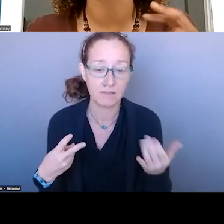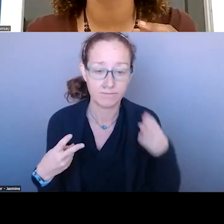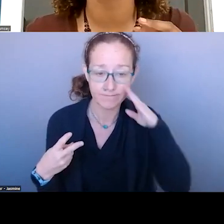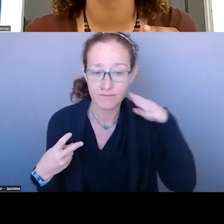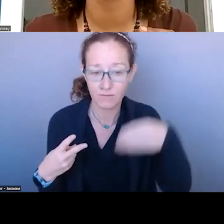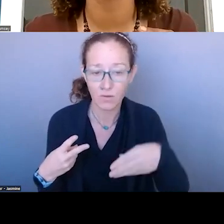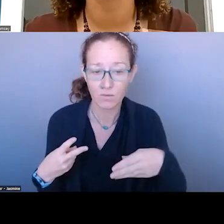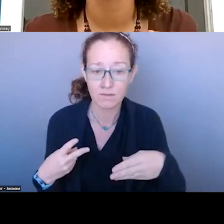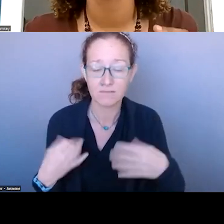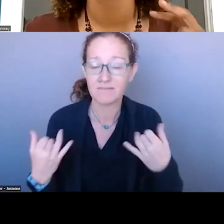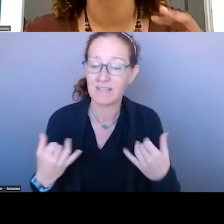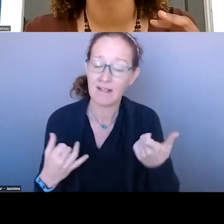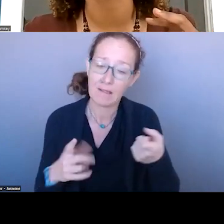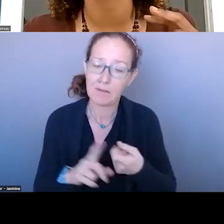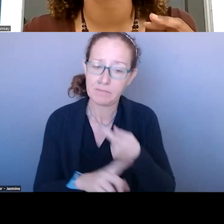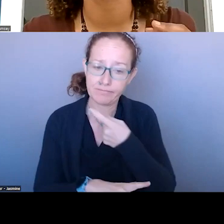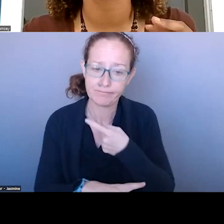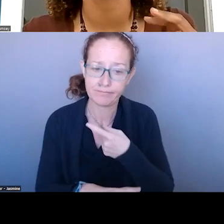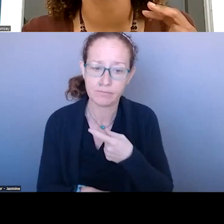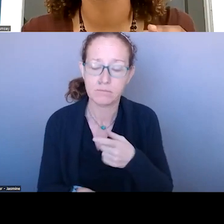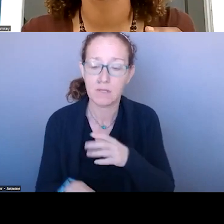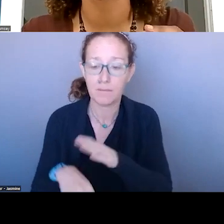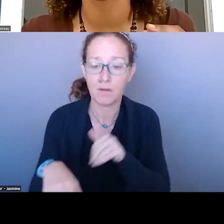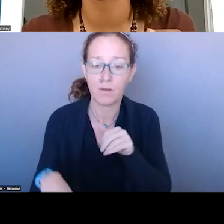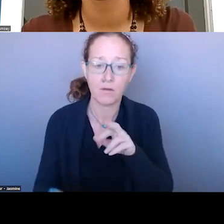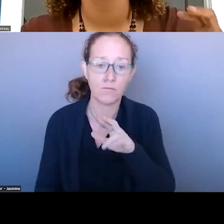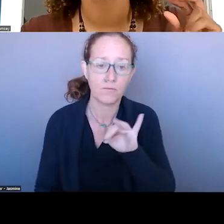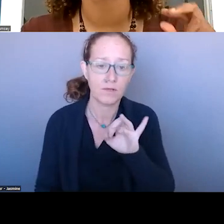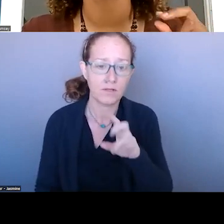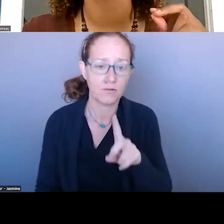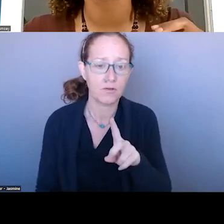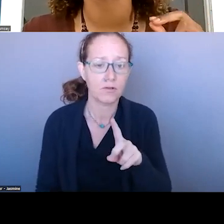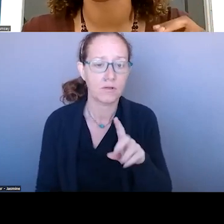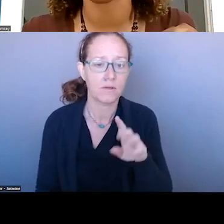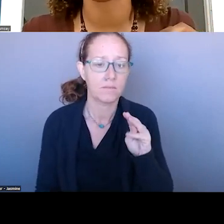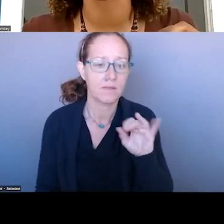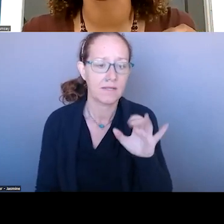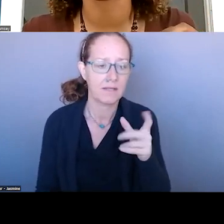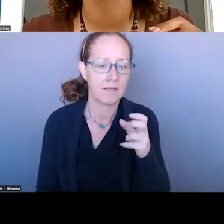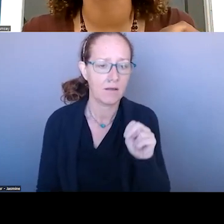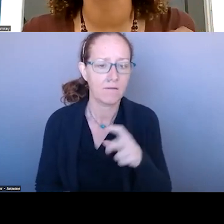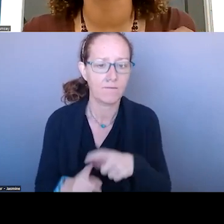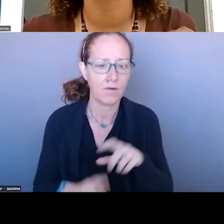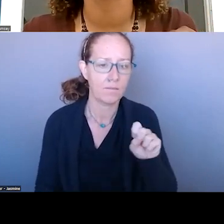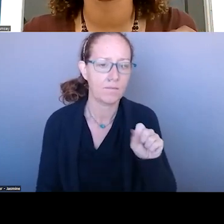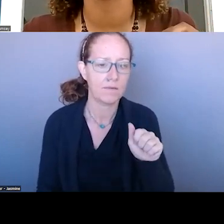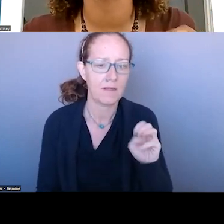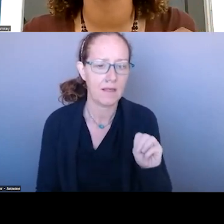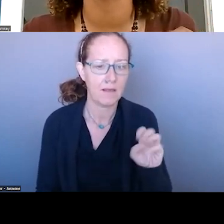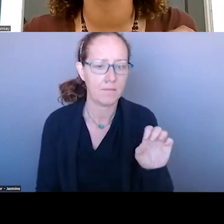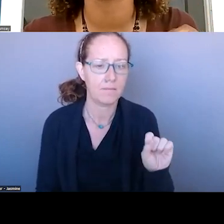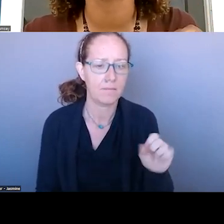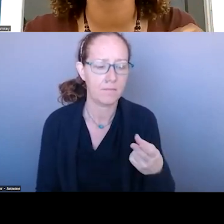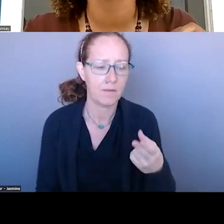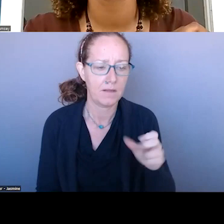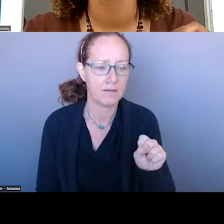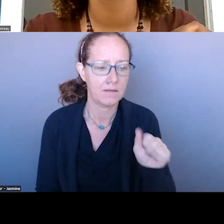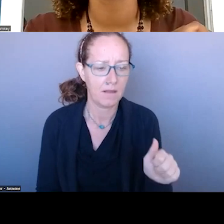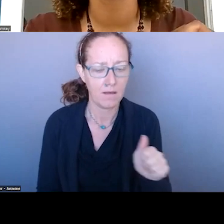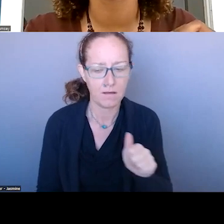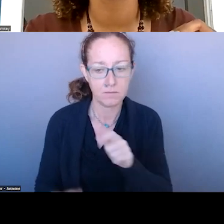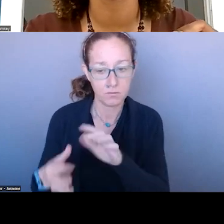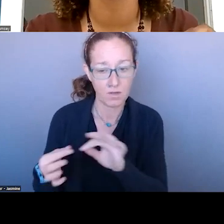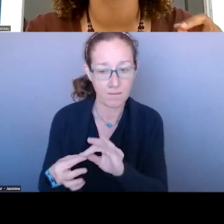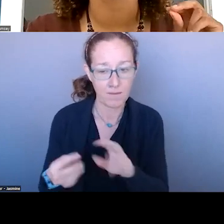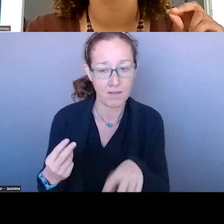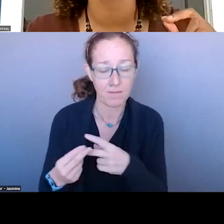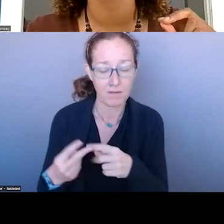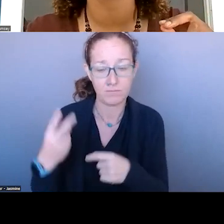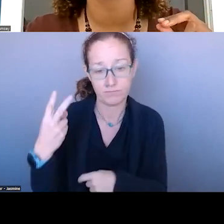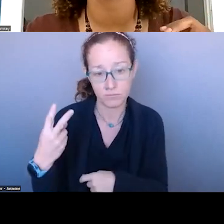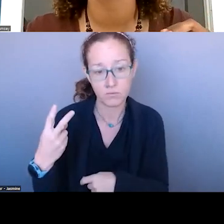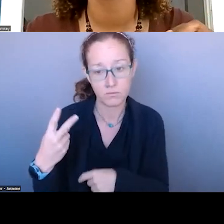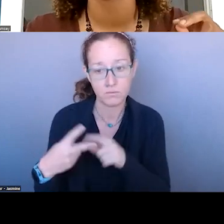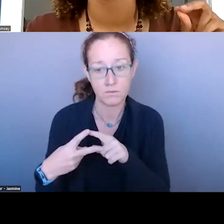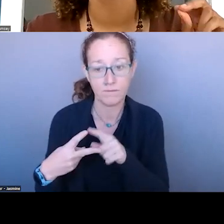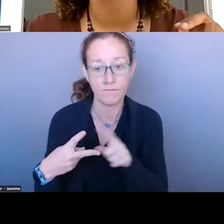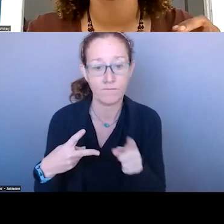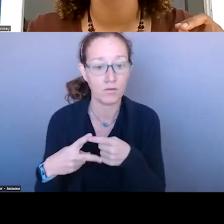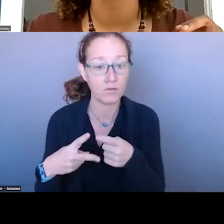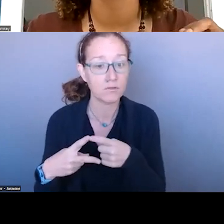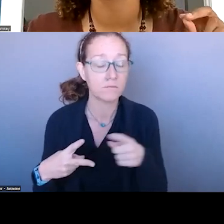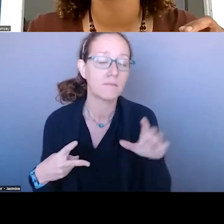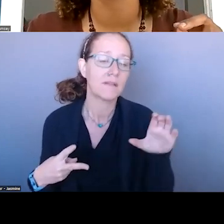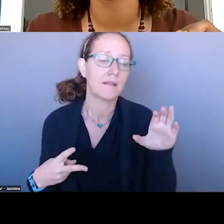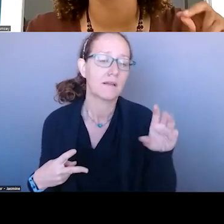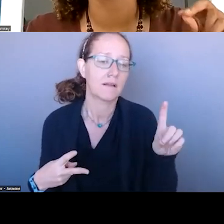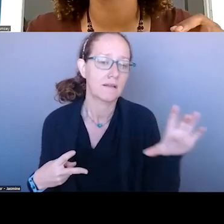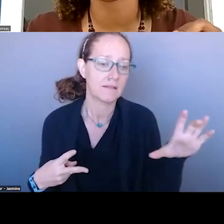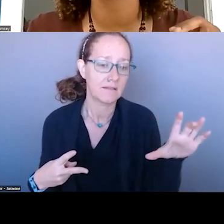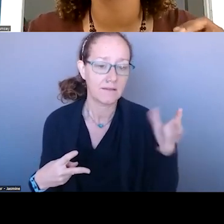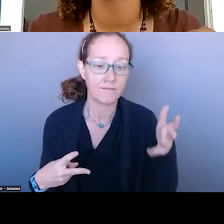I AM GOING TO CALL UP DOCTOR RICHARD FROM SAMHSA. THE FIRST ONE IS CDC HAS A REPORT THAT SUICIDE